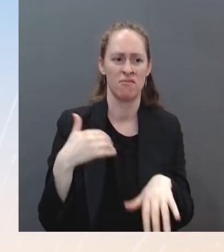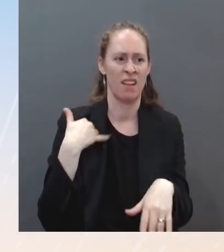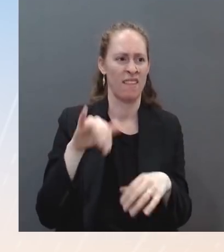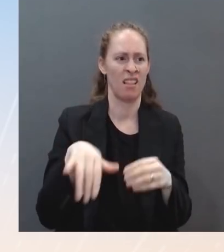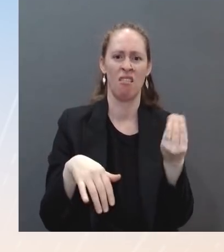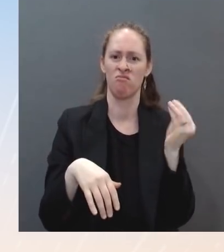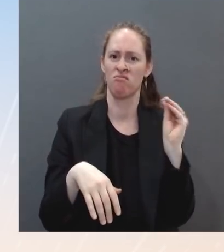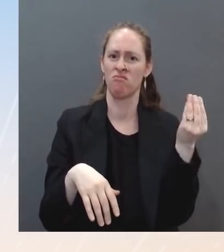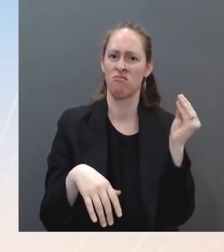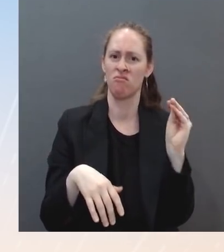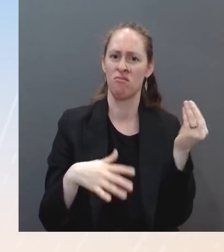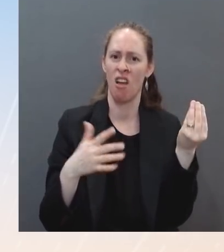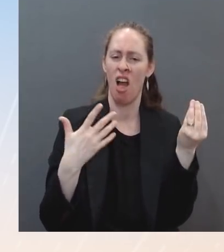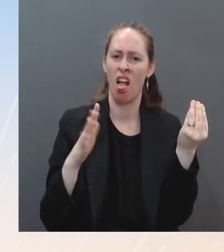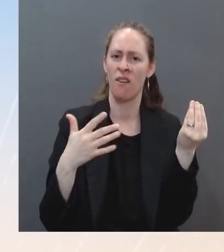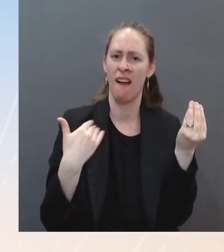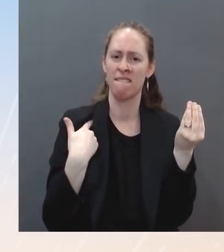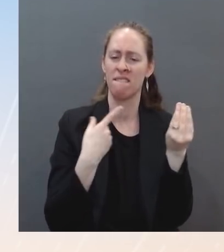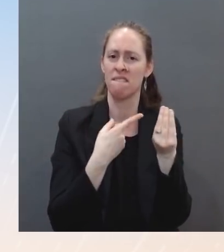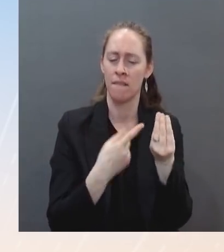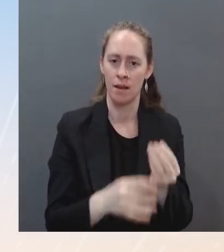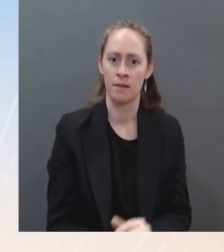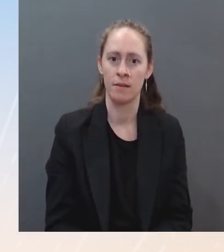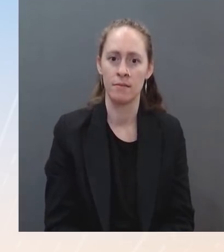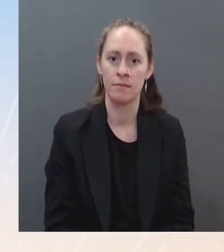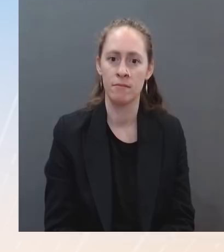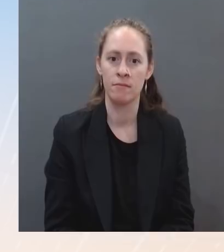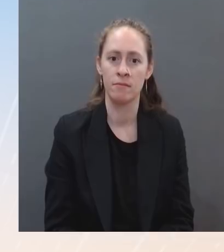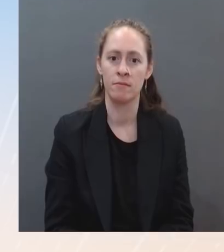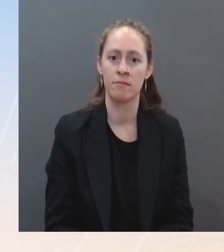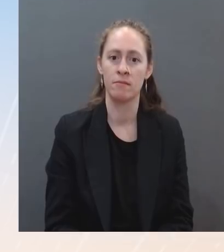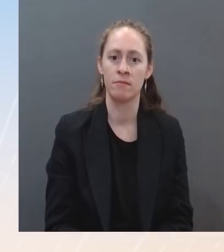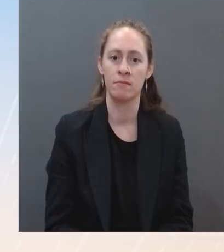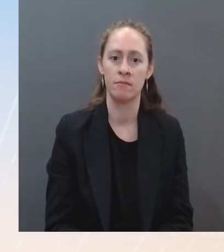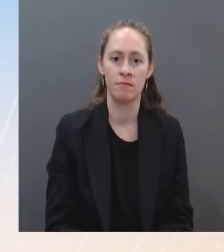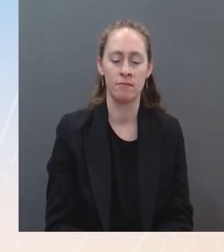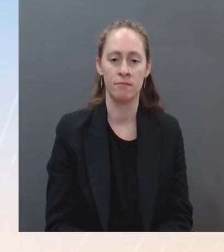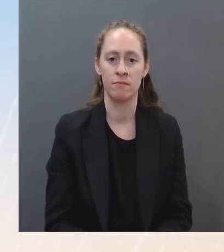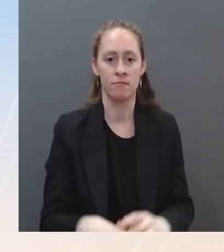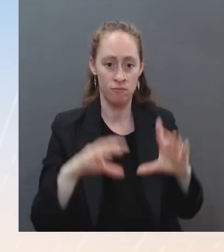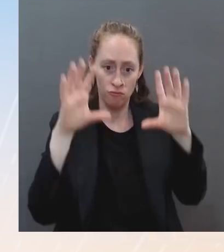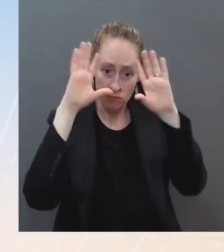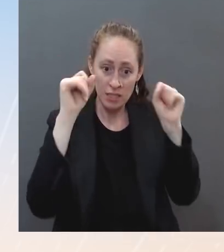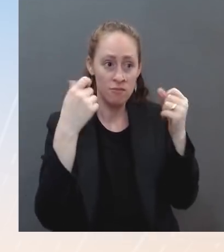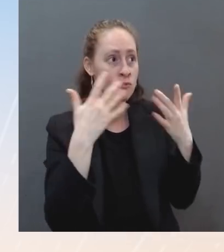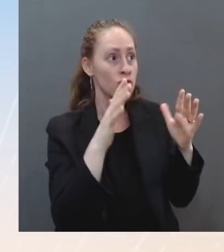Obviously, the President looks forward to working with Congress on it. He believes it's a -- it's a critically important piece of helping